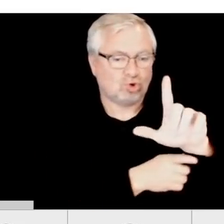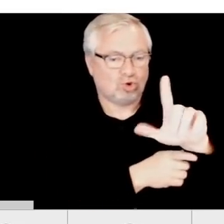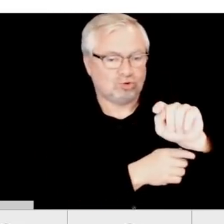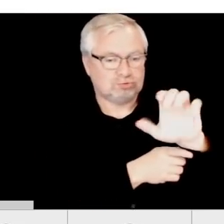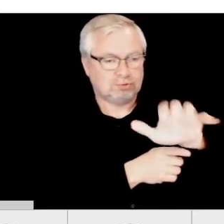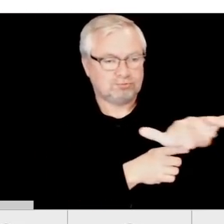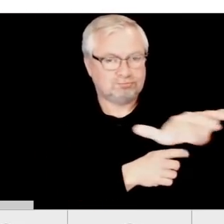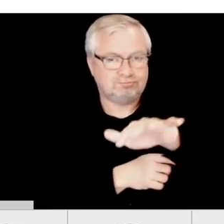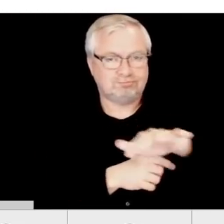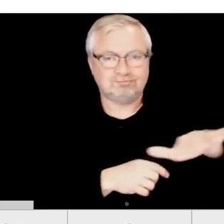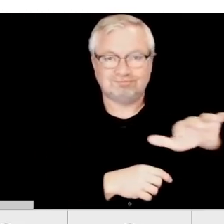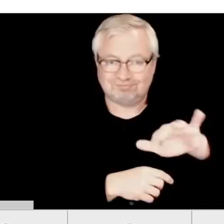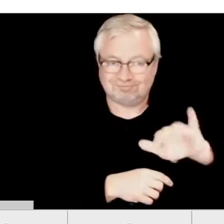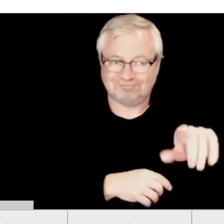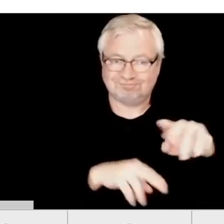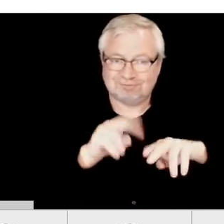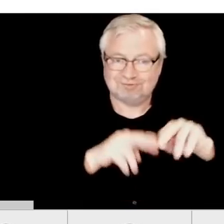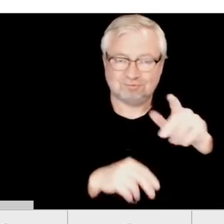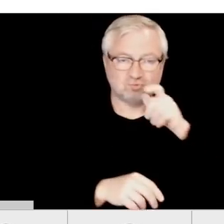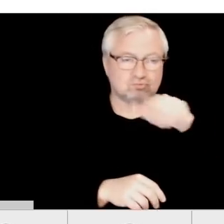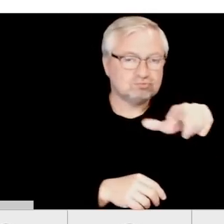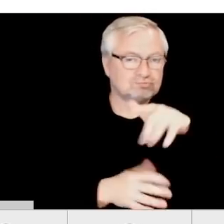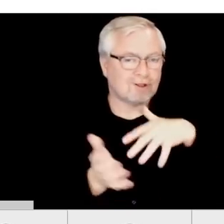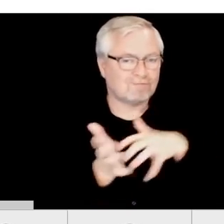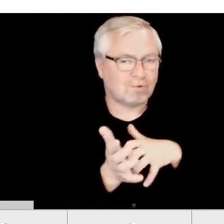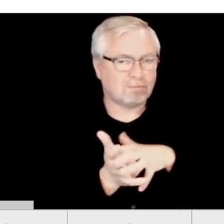vulnerable to mortality.